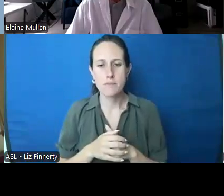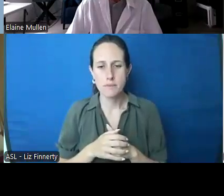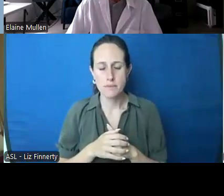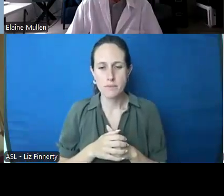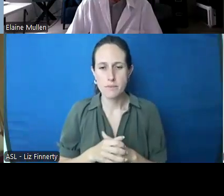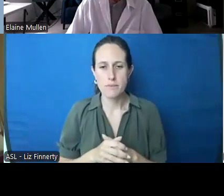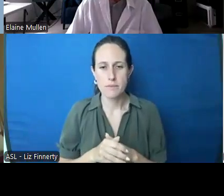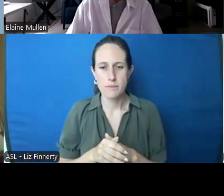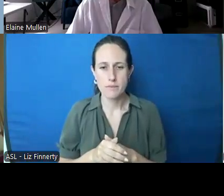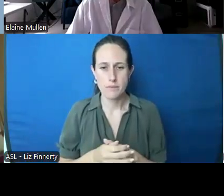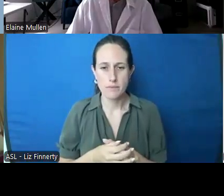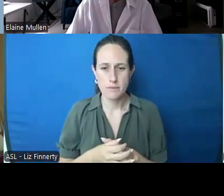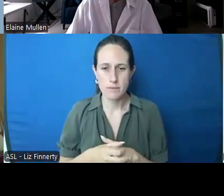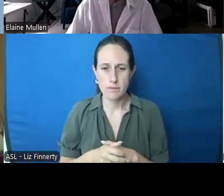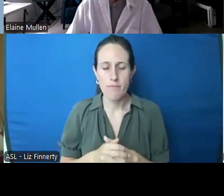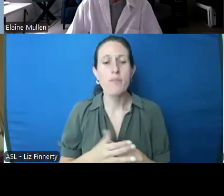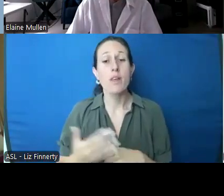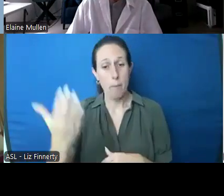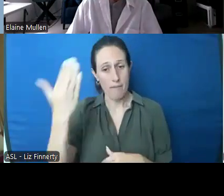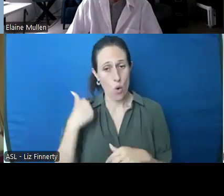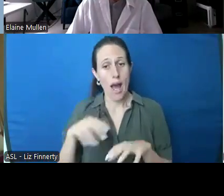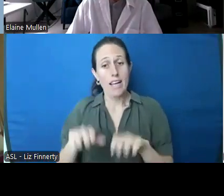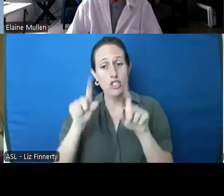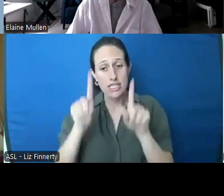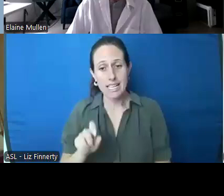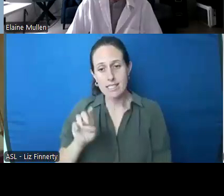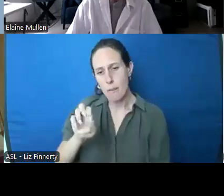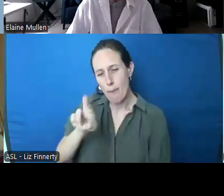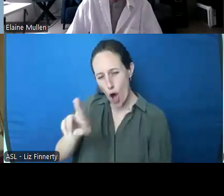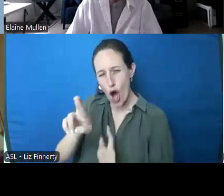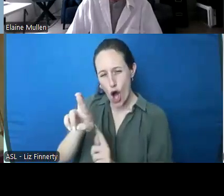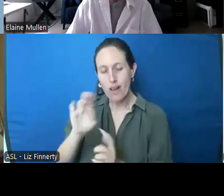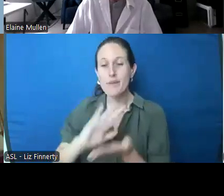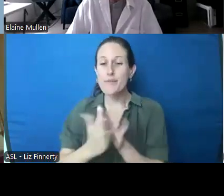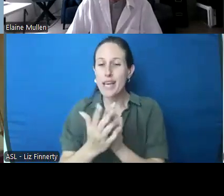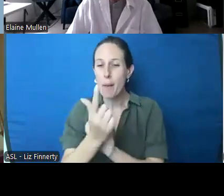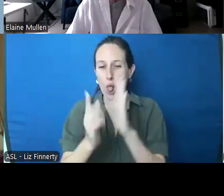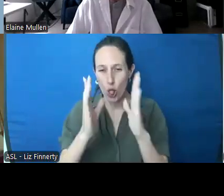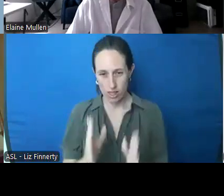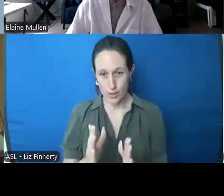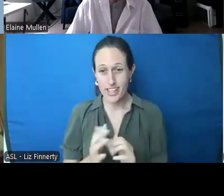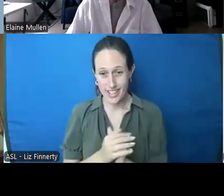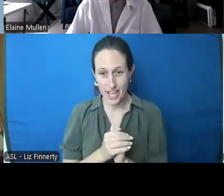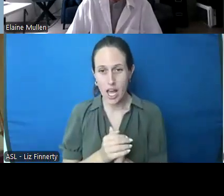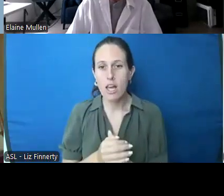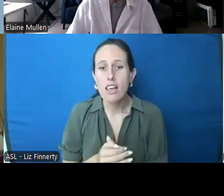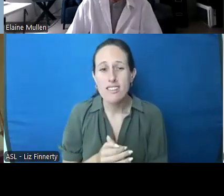did use the ADA once for myself when I took the bar to become an attorney. I write very slow because of my disability. So for